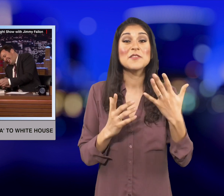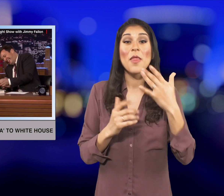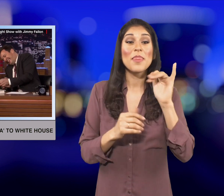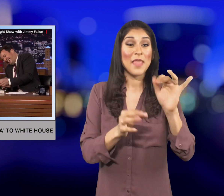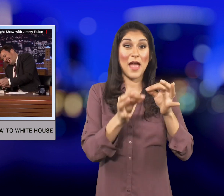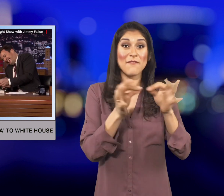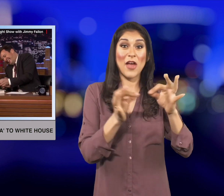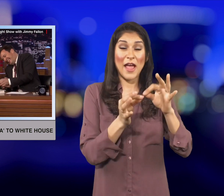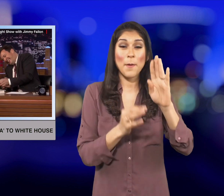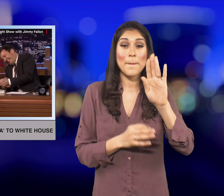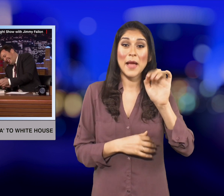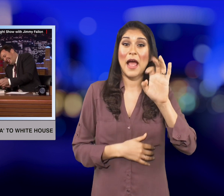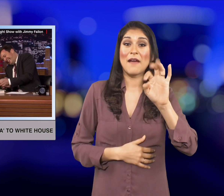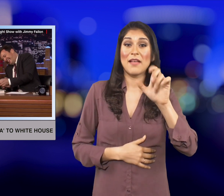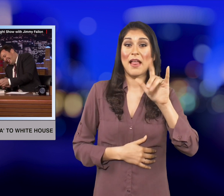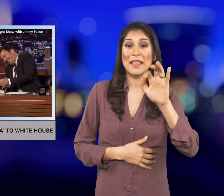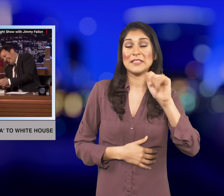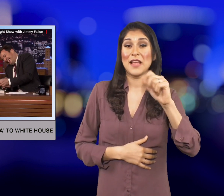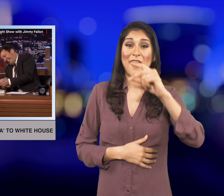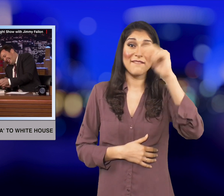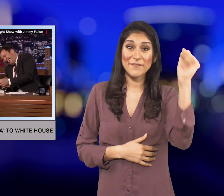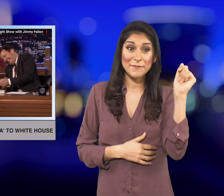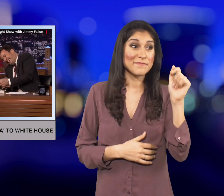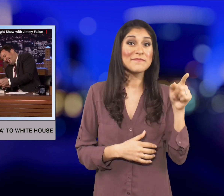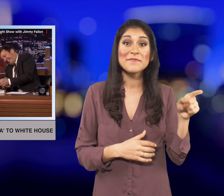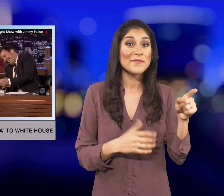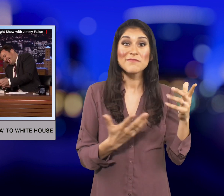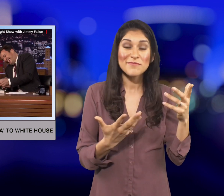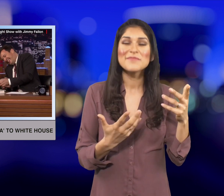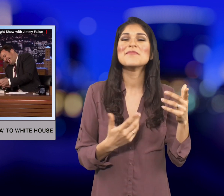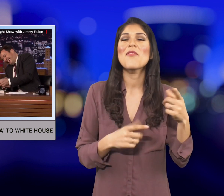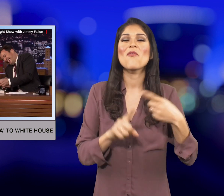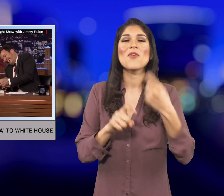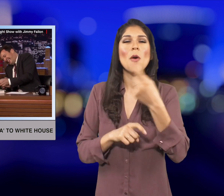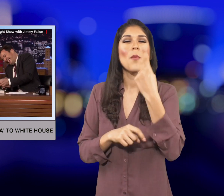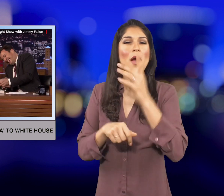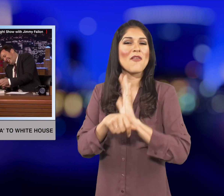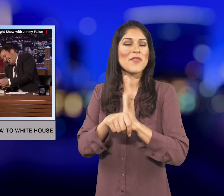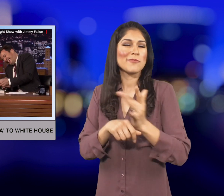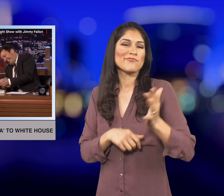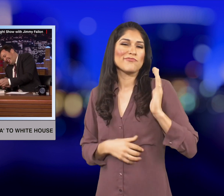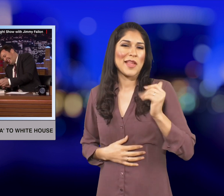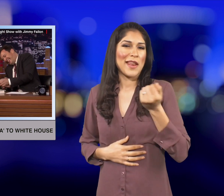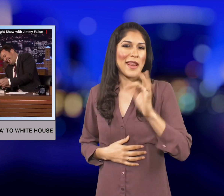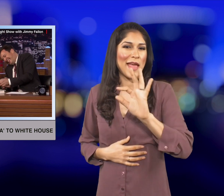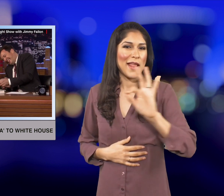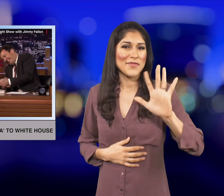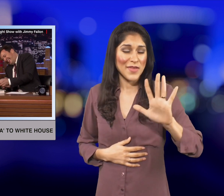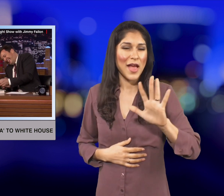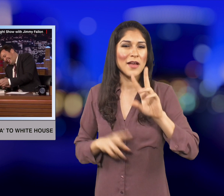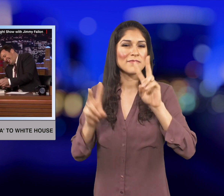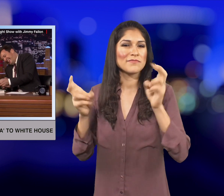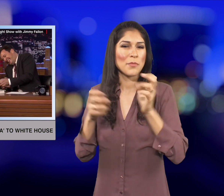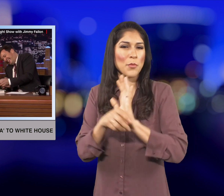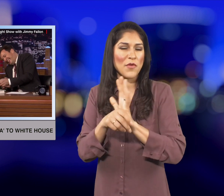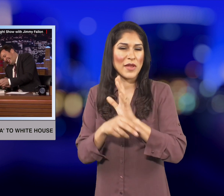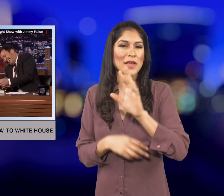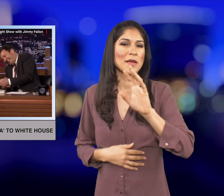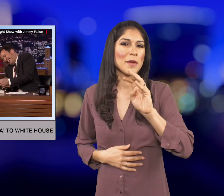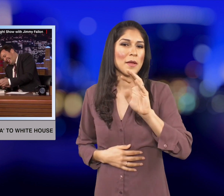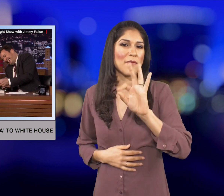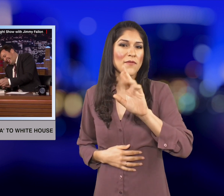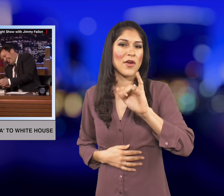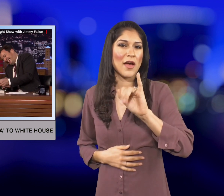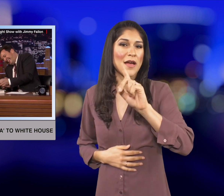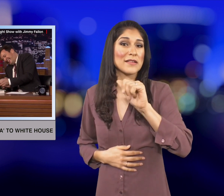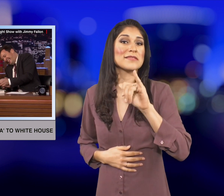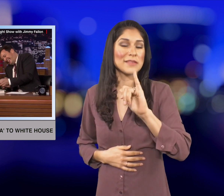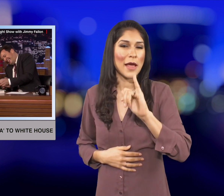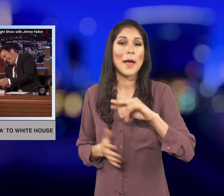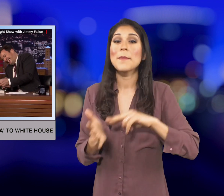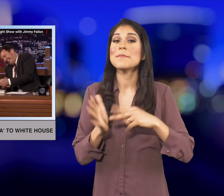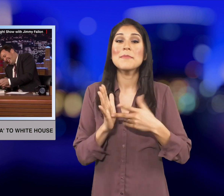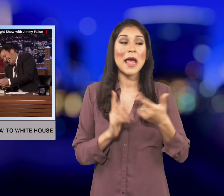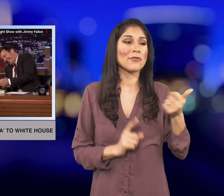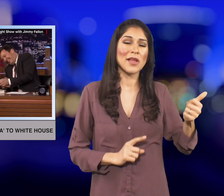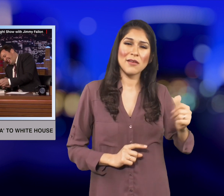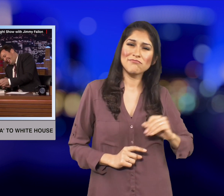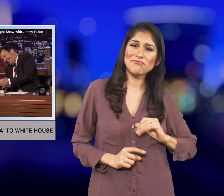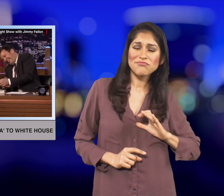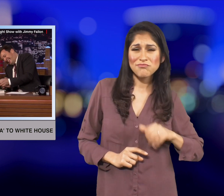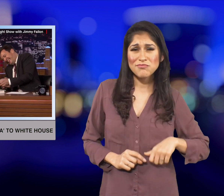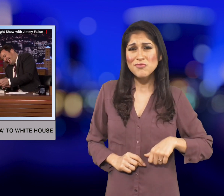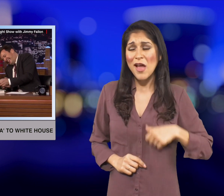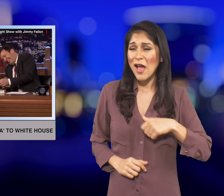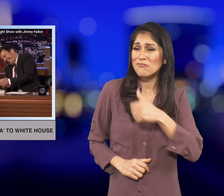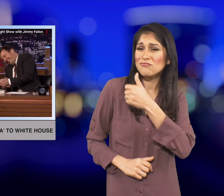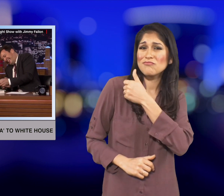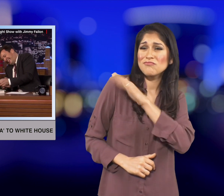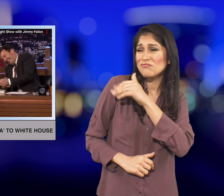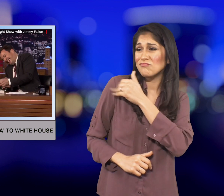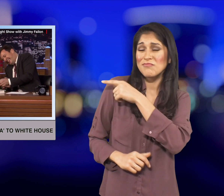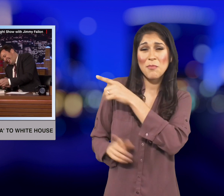The phrase "Bye Felicia" comes from the 1995 film "Friday" and is used to smugly dismiss